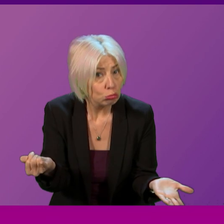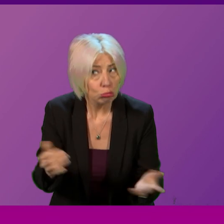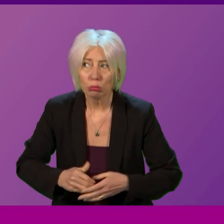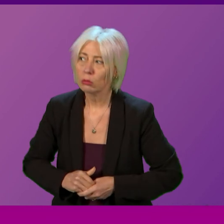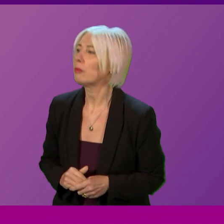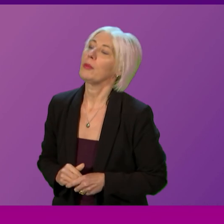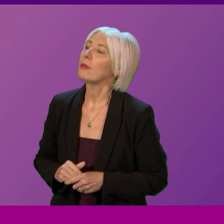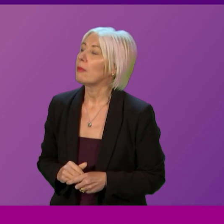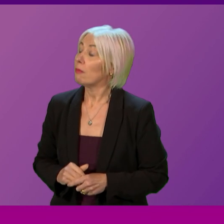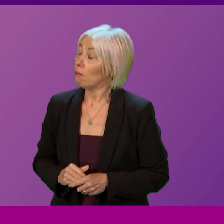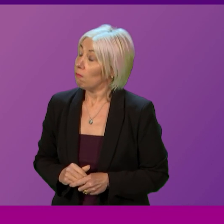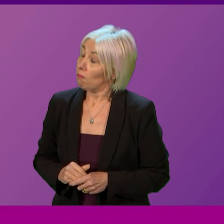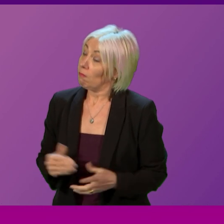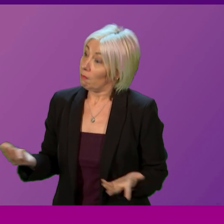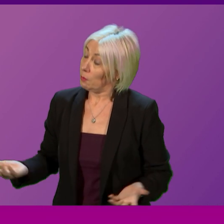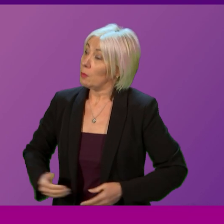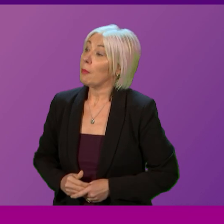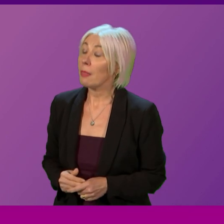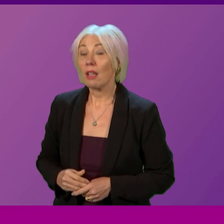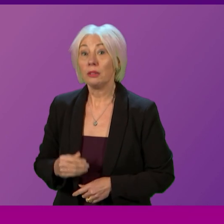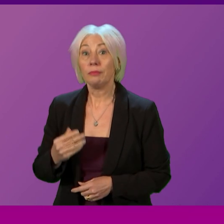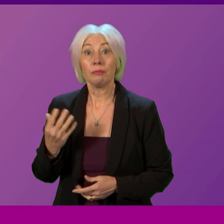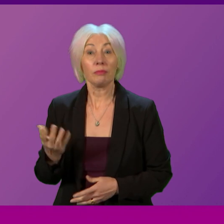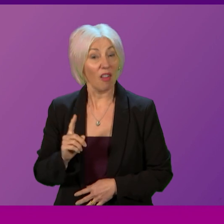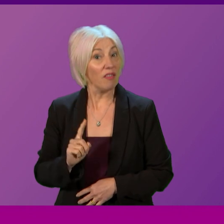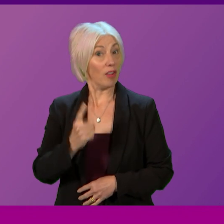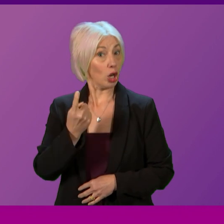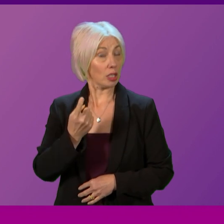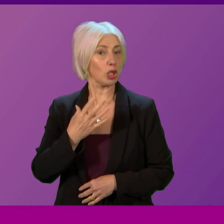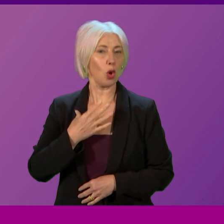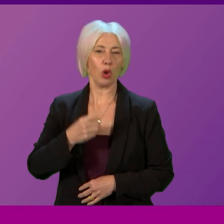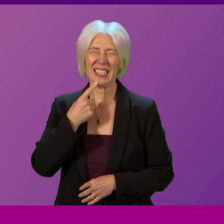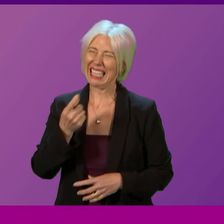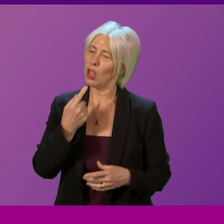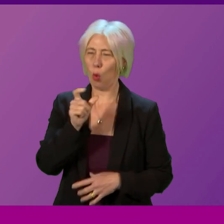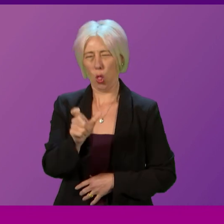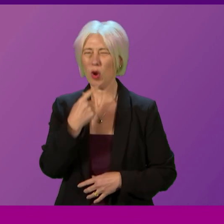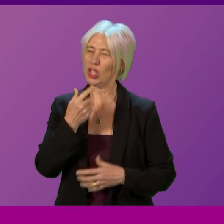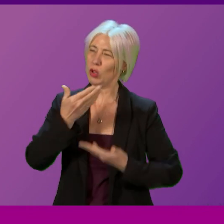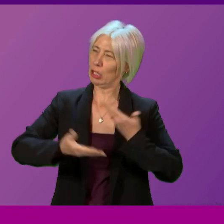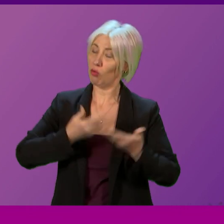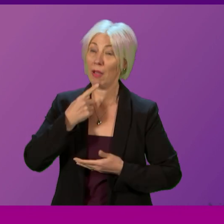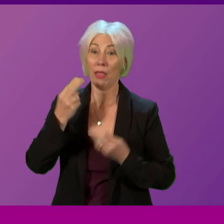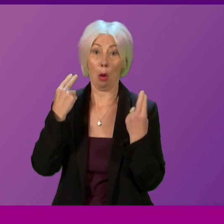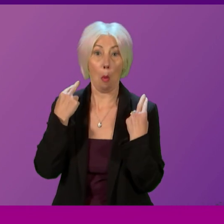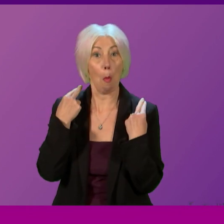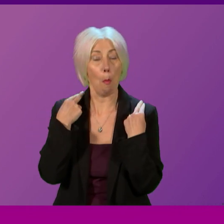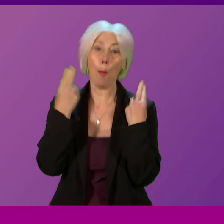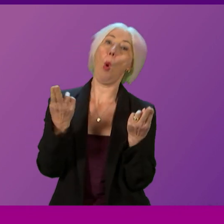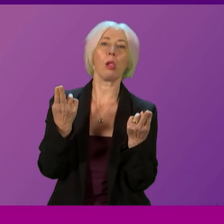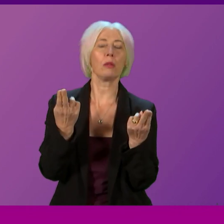First, it is—what is the best word to describe it —bold for a Conservative to come here